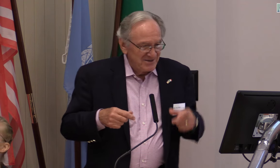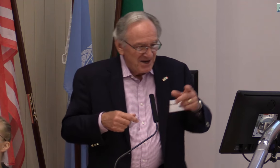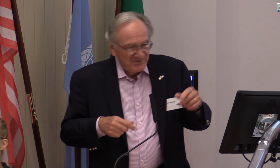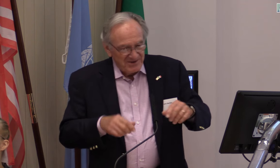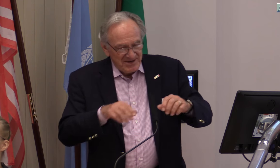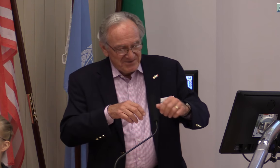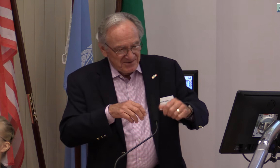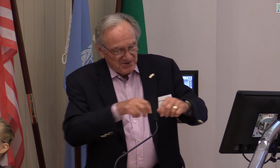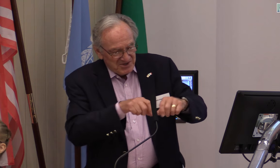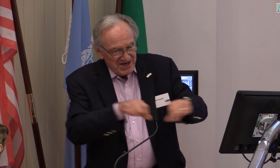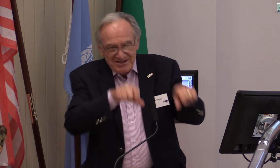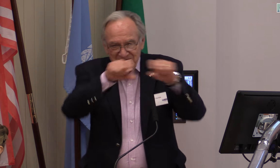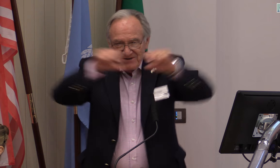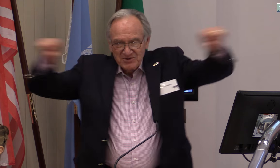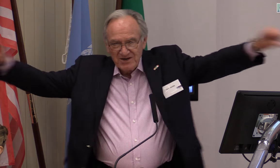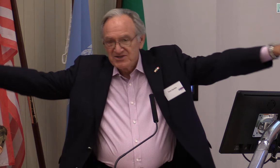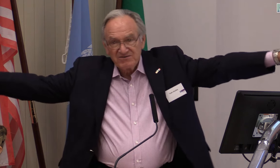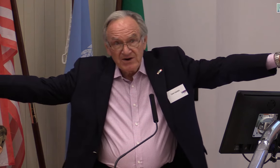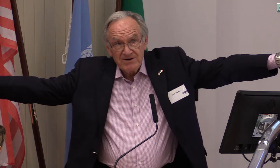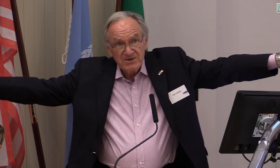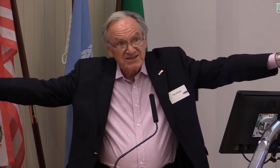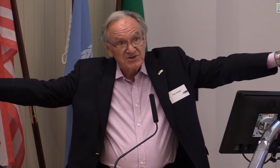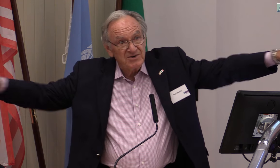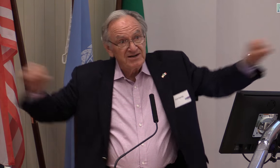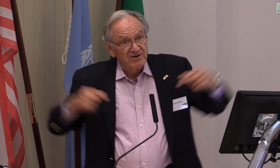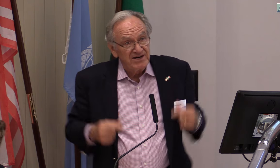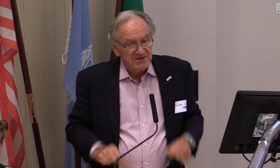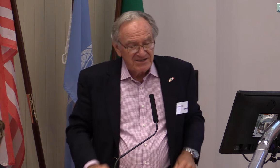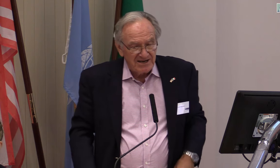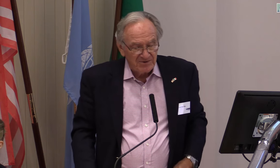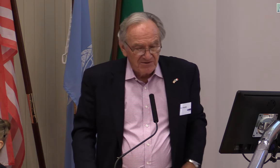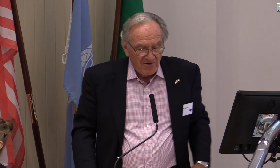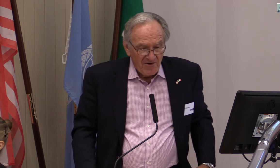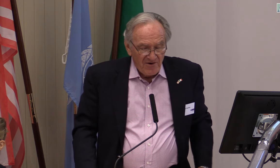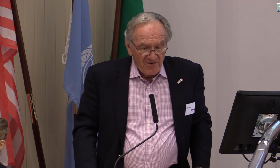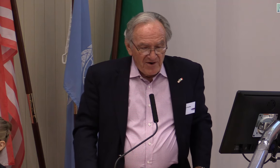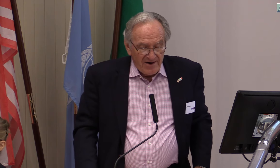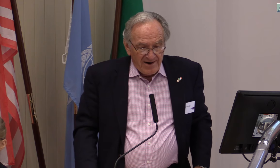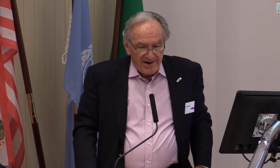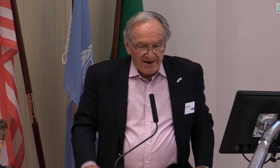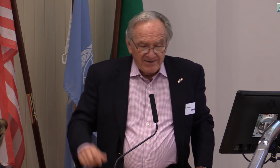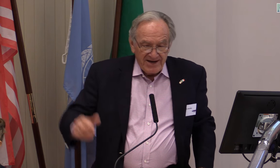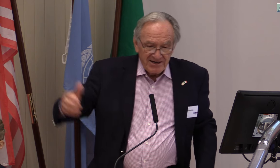And they chained themselves across this busy street in our nation's capital and they had